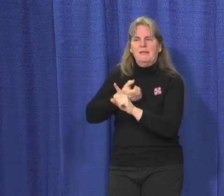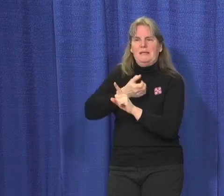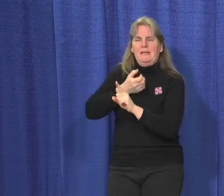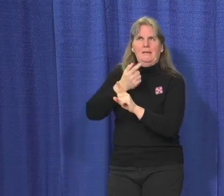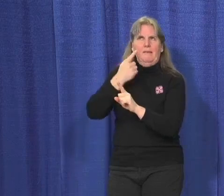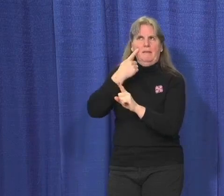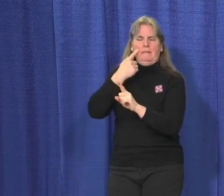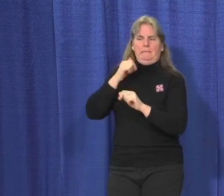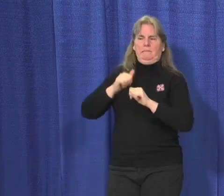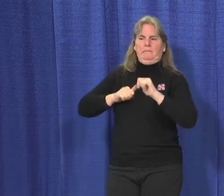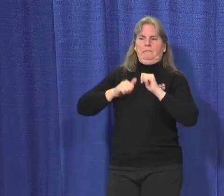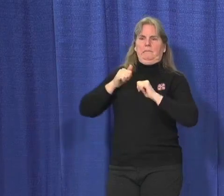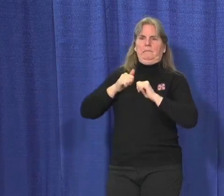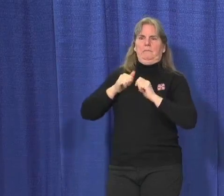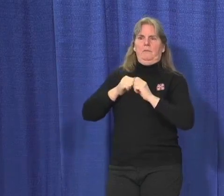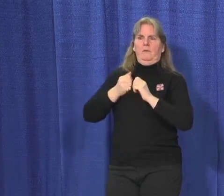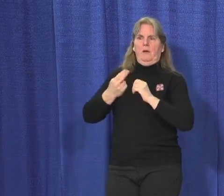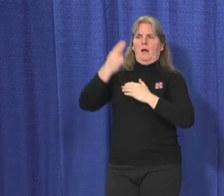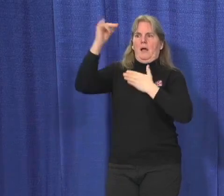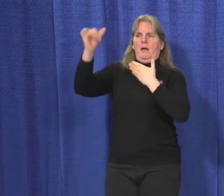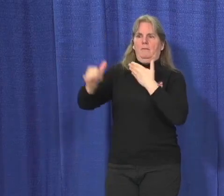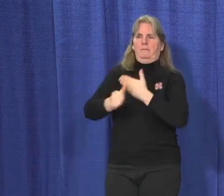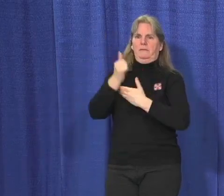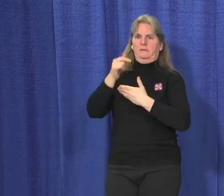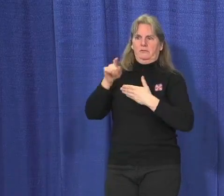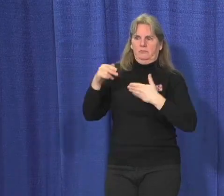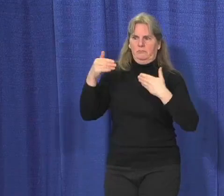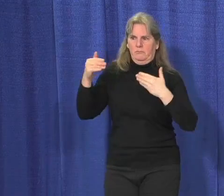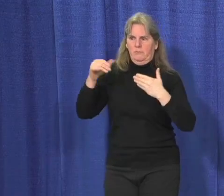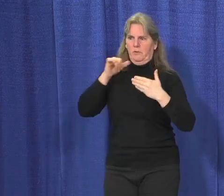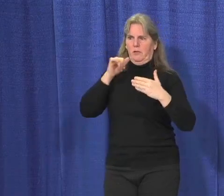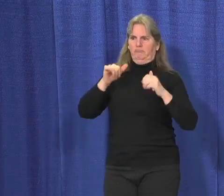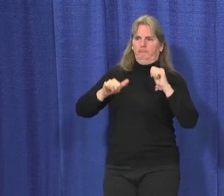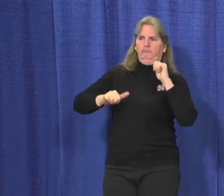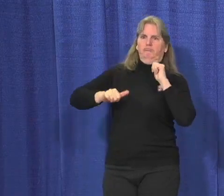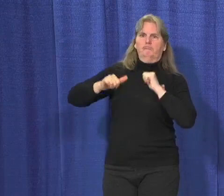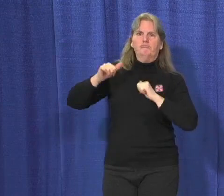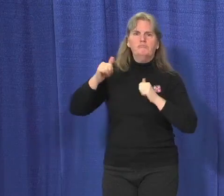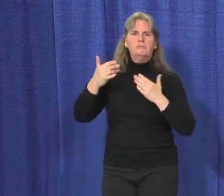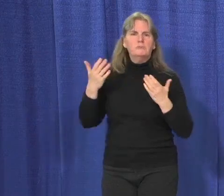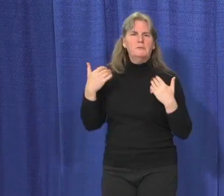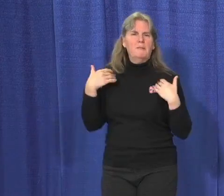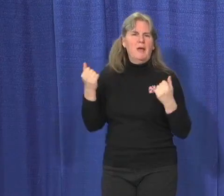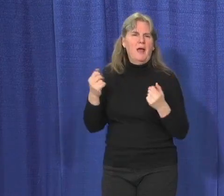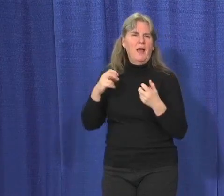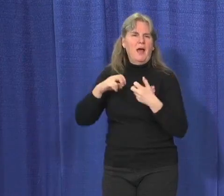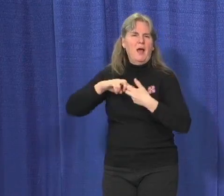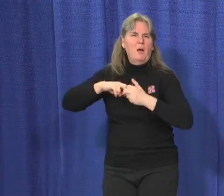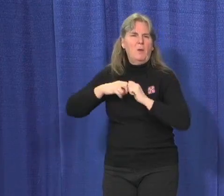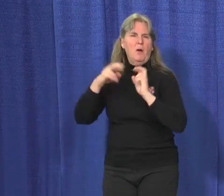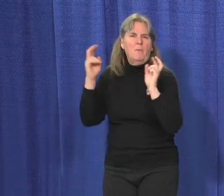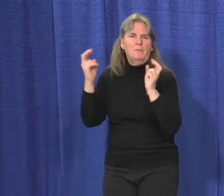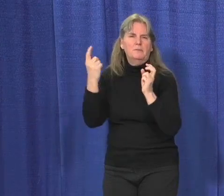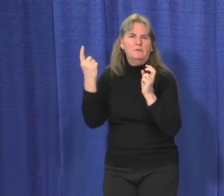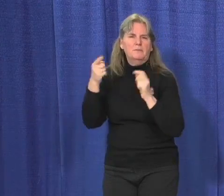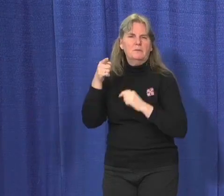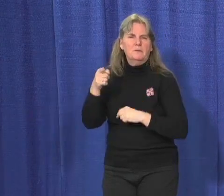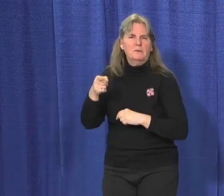concerned about whether they might be more at risk because of a medical condition and usually